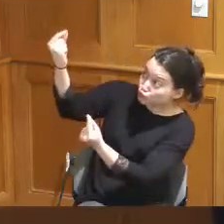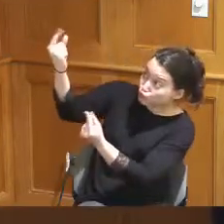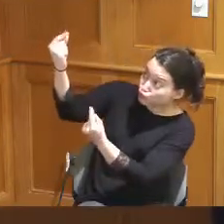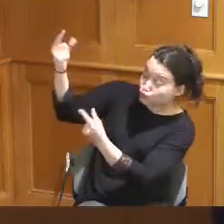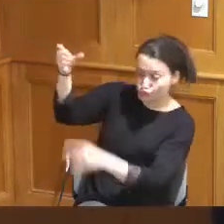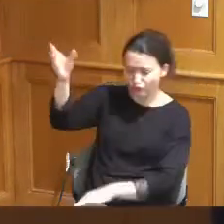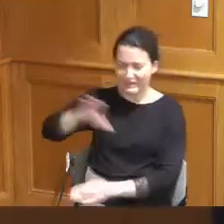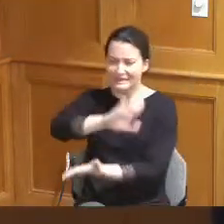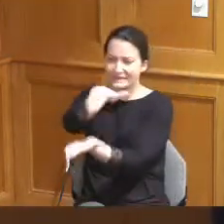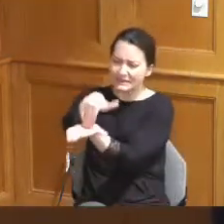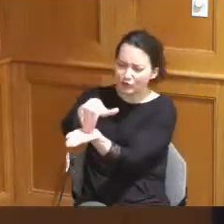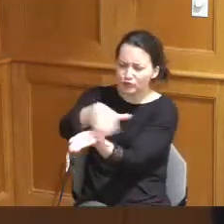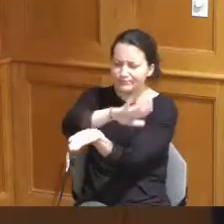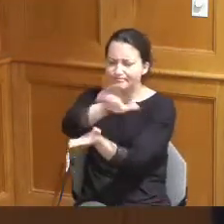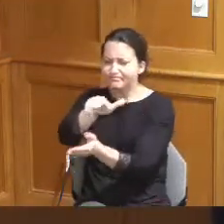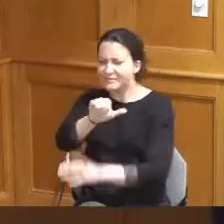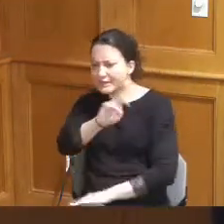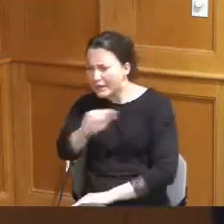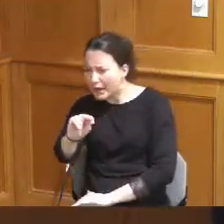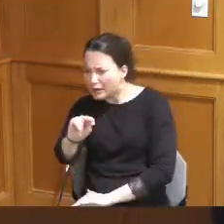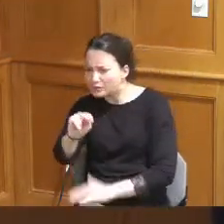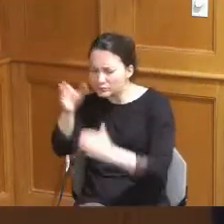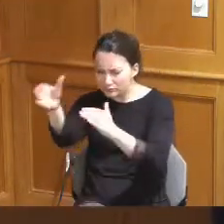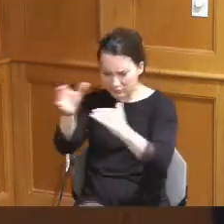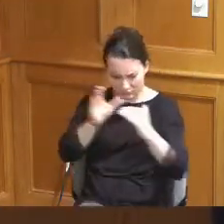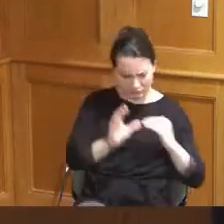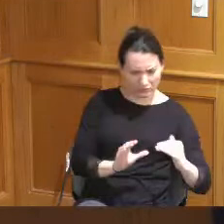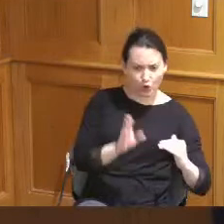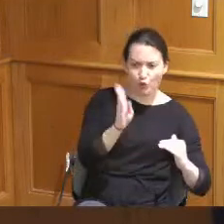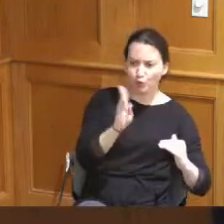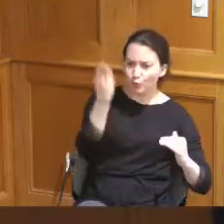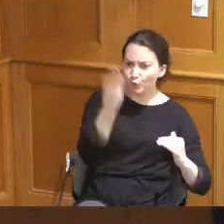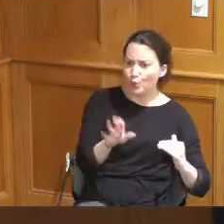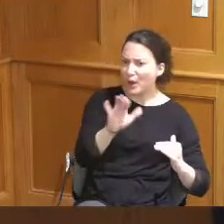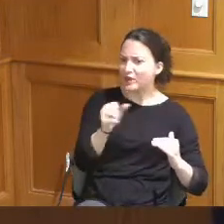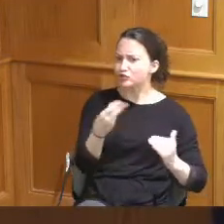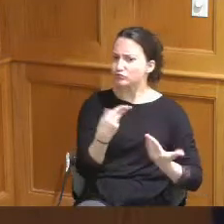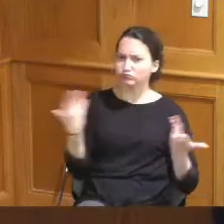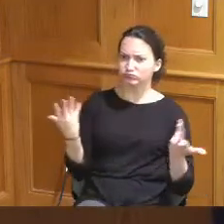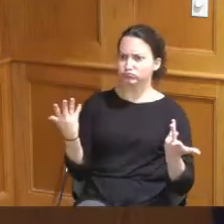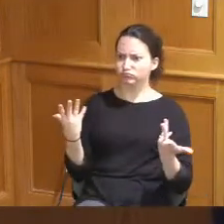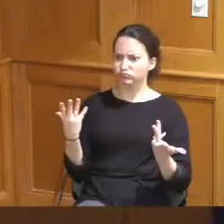did the central part of Cincinnati do and what did Blue Ash do and my understanding from him